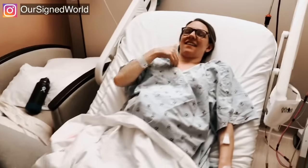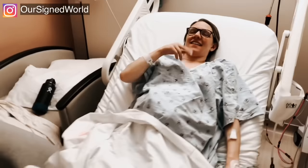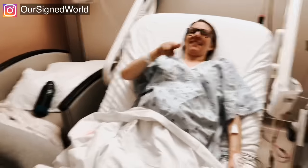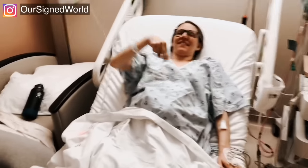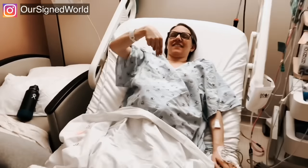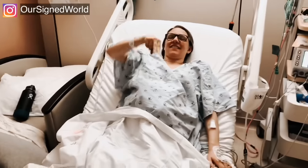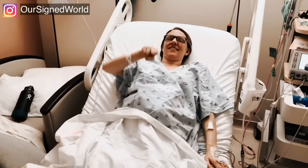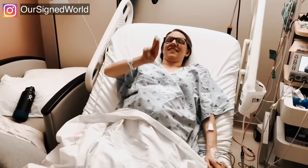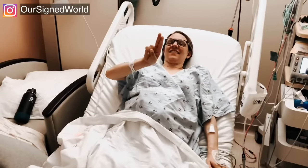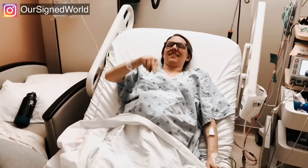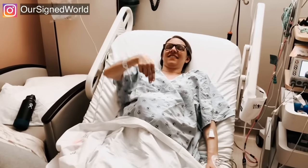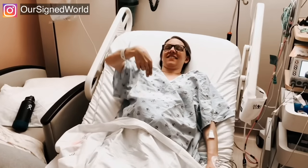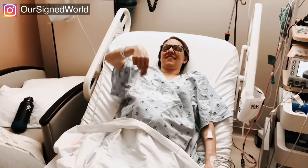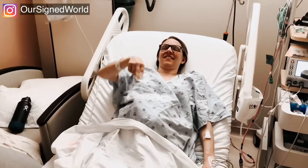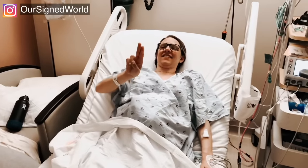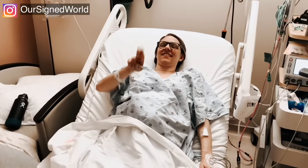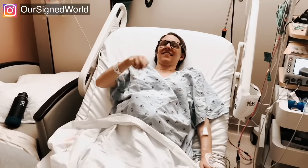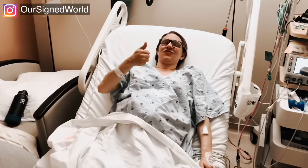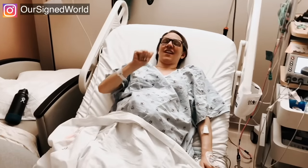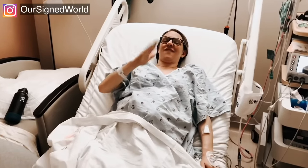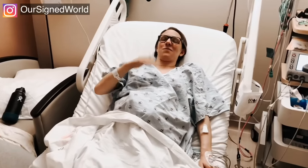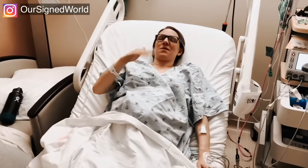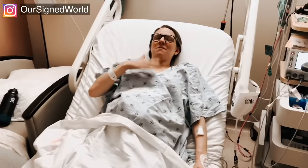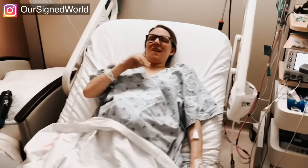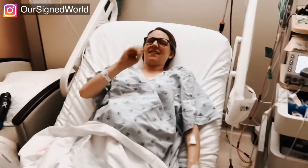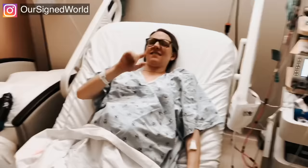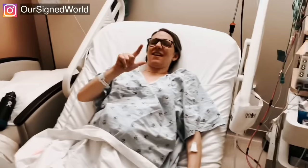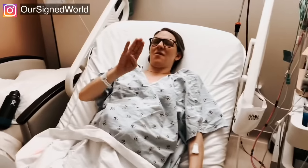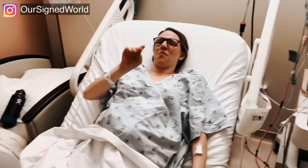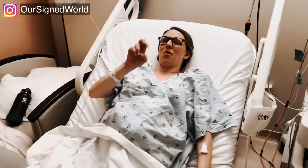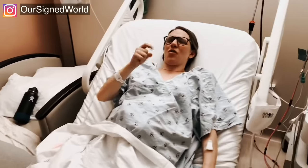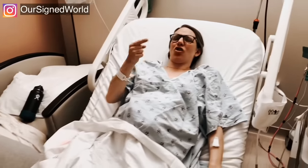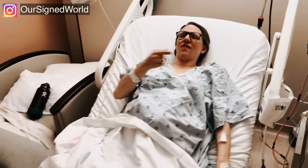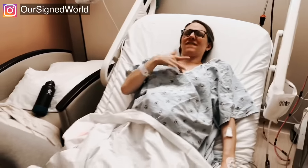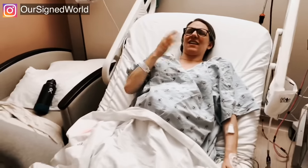Adjusting the bed, moving my feet and head. I'm trying to get comfortable. My tailbone hurts!